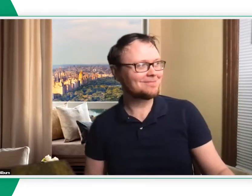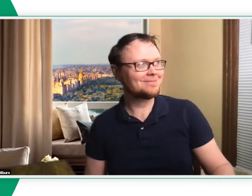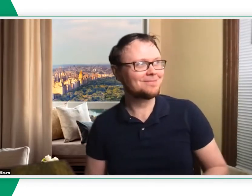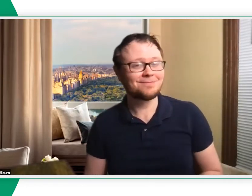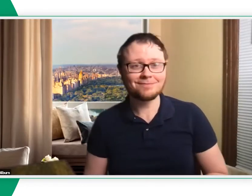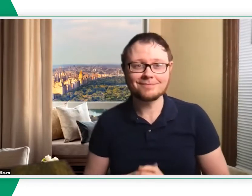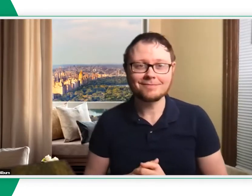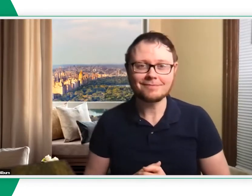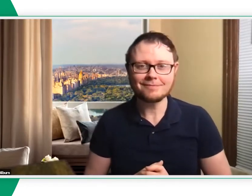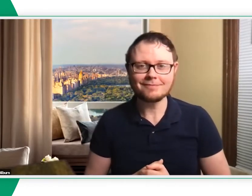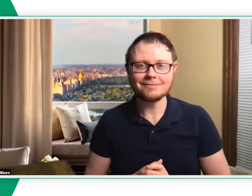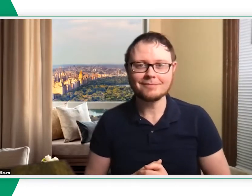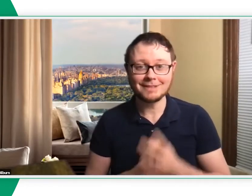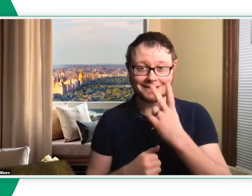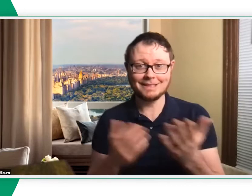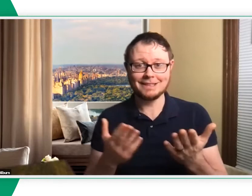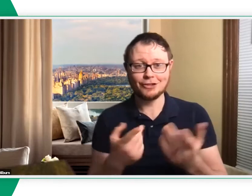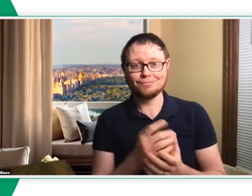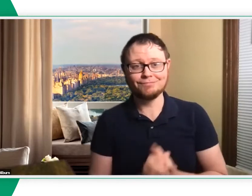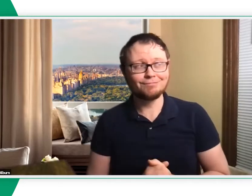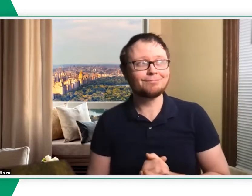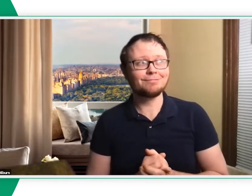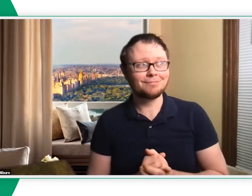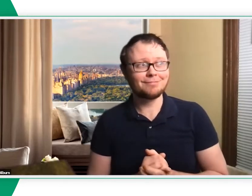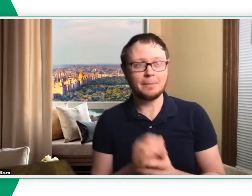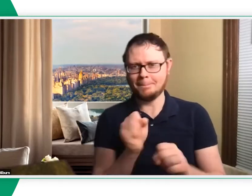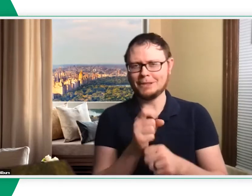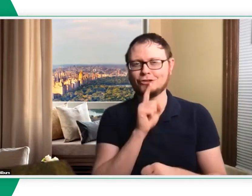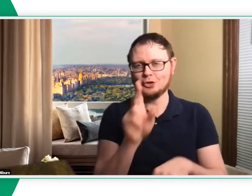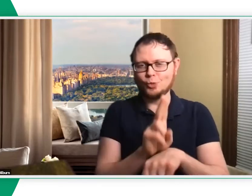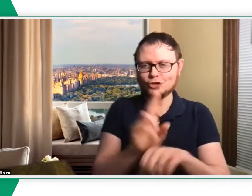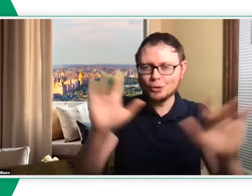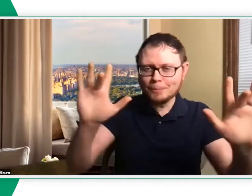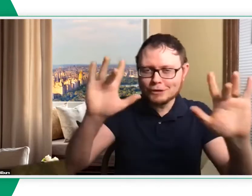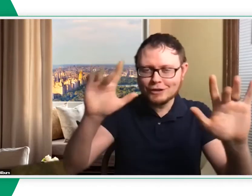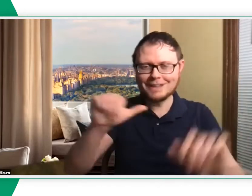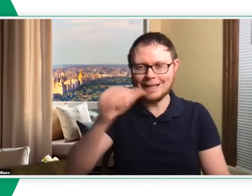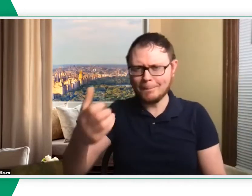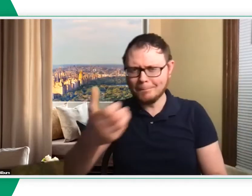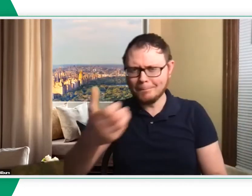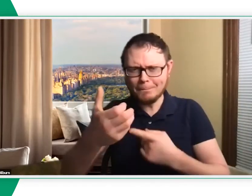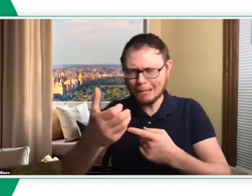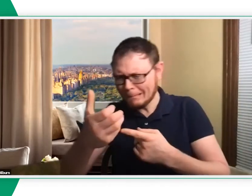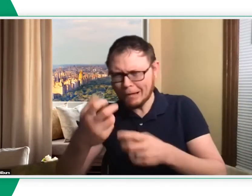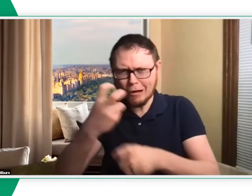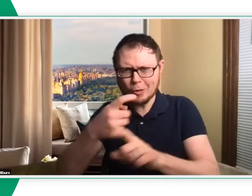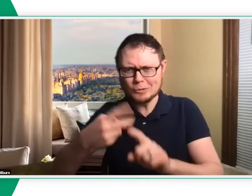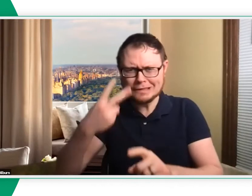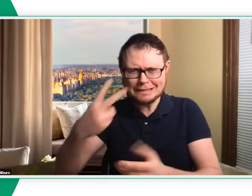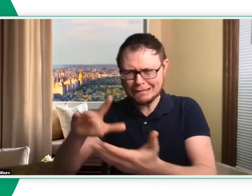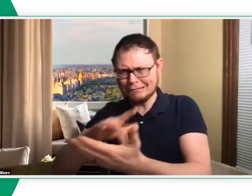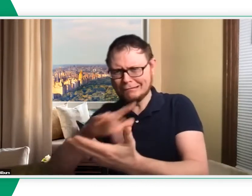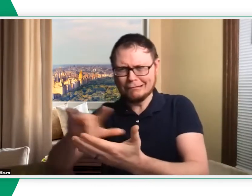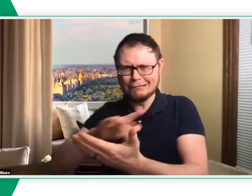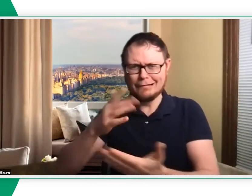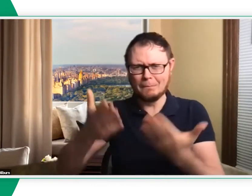sure of before we proceed into the webinar. Make sure that you're using, first off, a